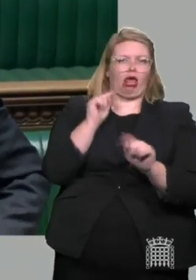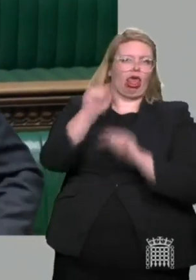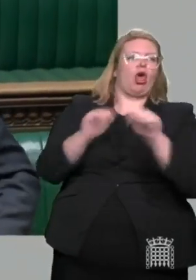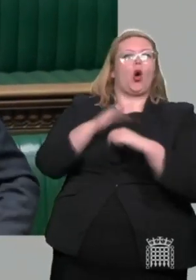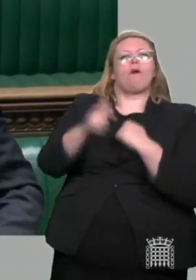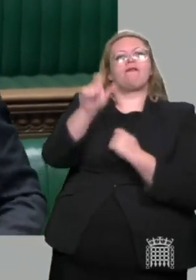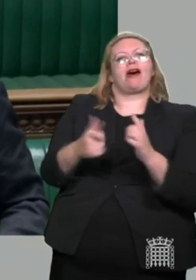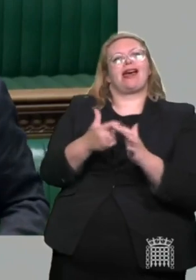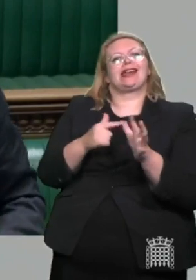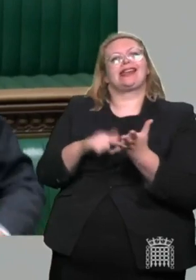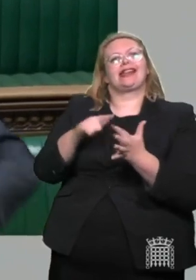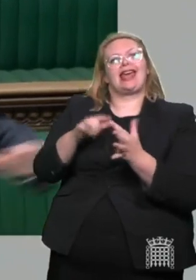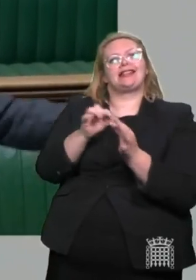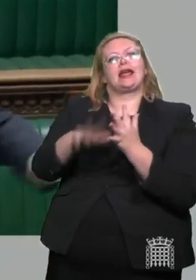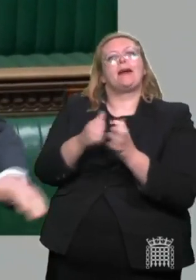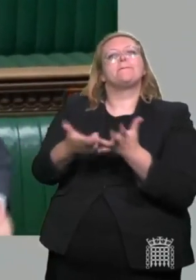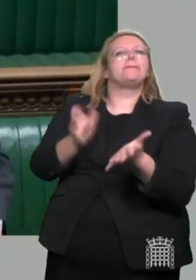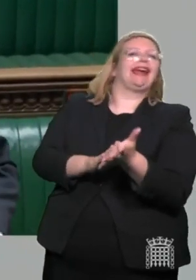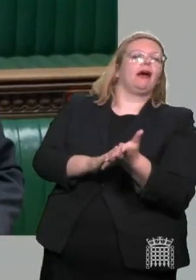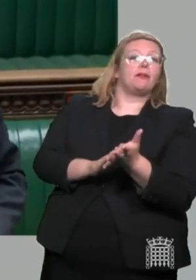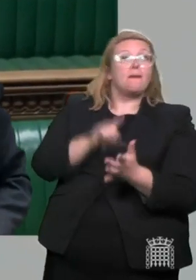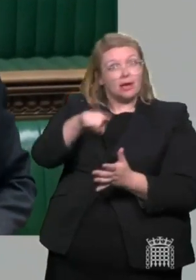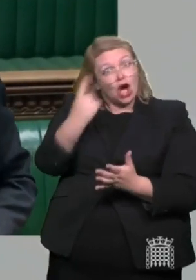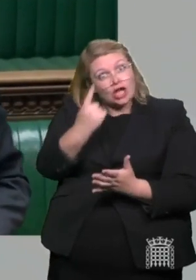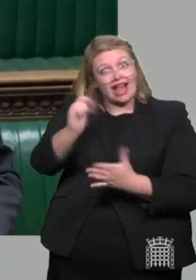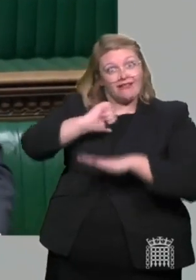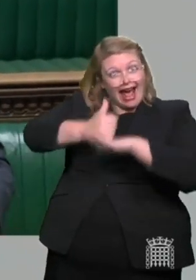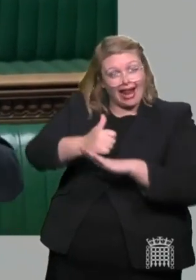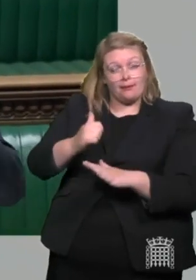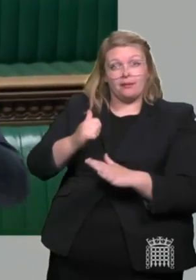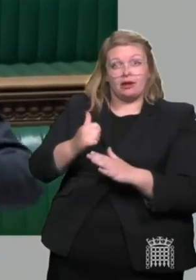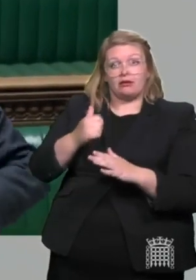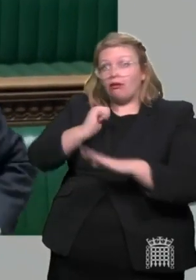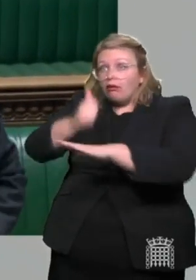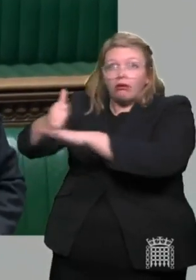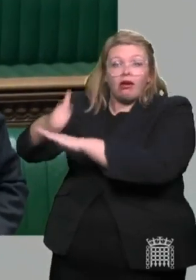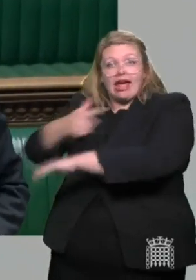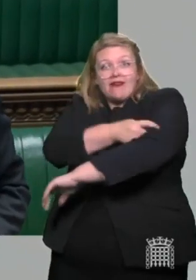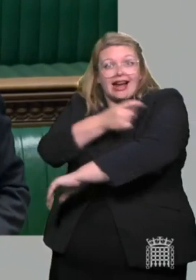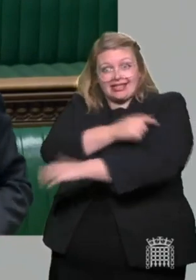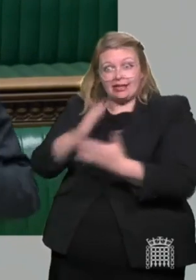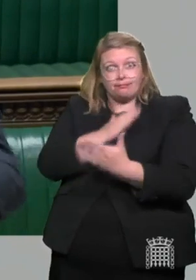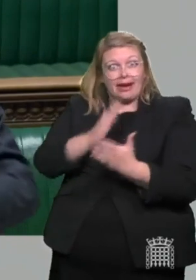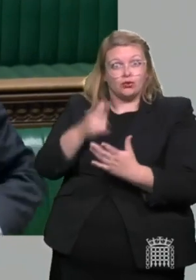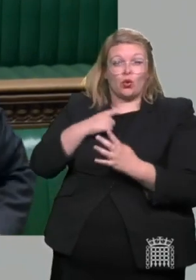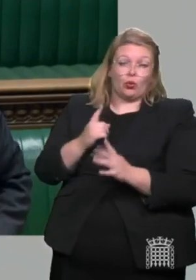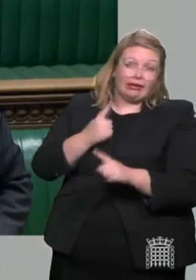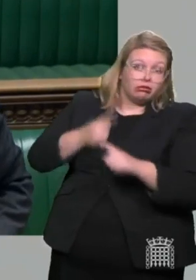the vaccine taskforce that delivered millions of vaccines for the people of this country and is helping us to get out of the pandemic. This is a Government who are getting on with